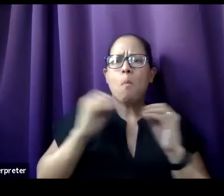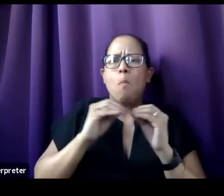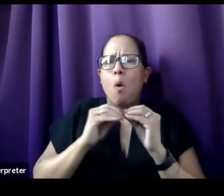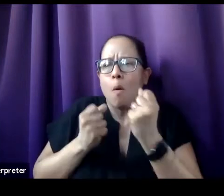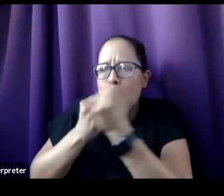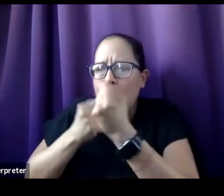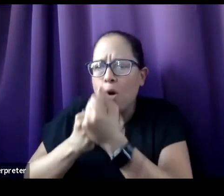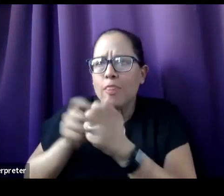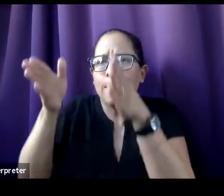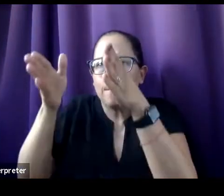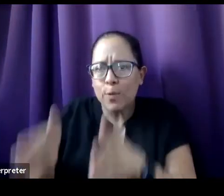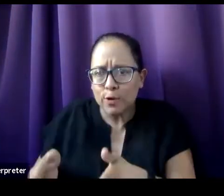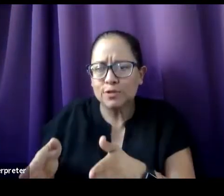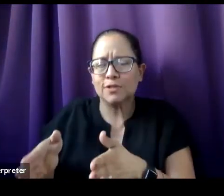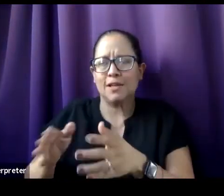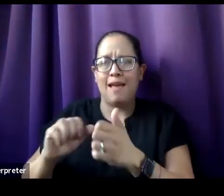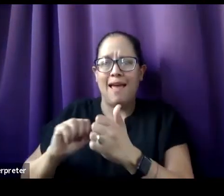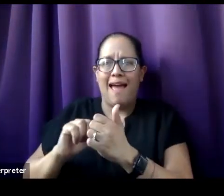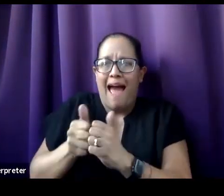those who might need help.